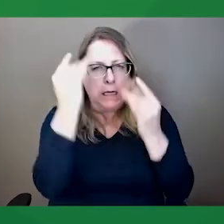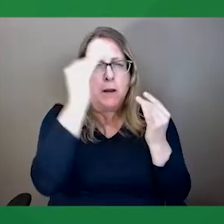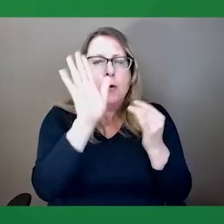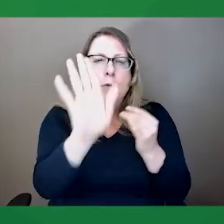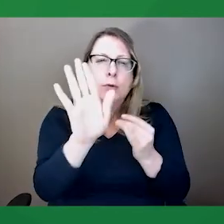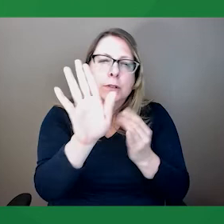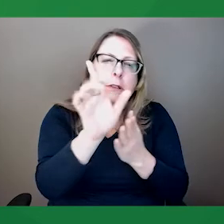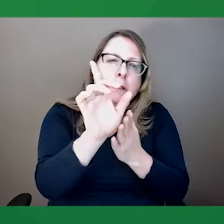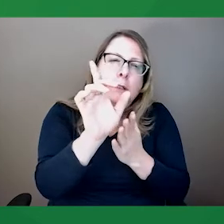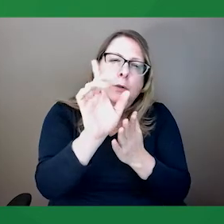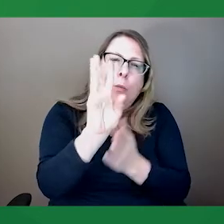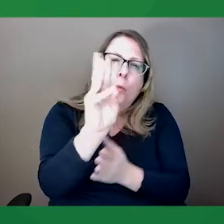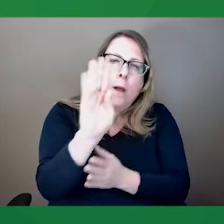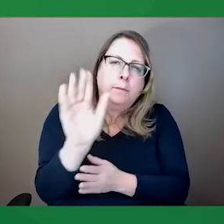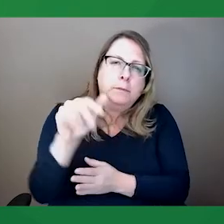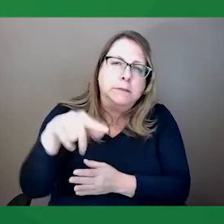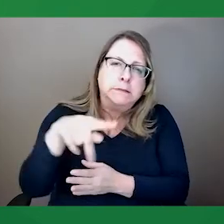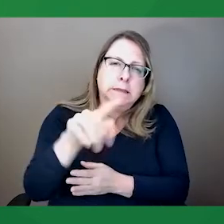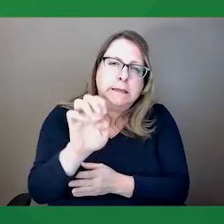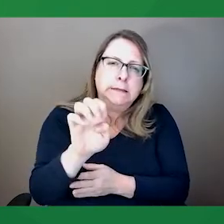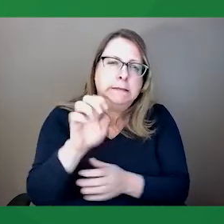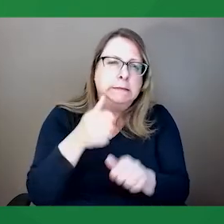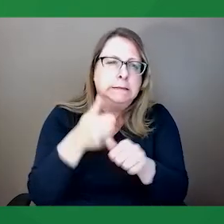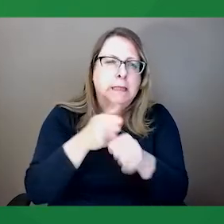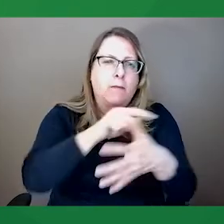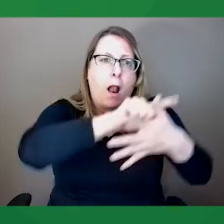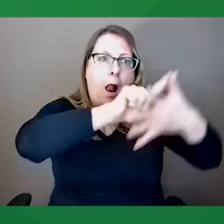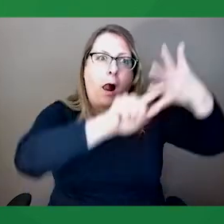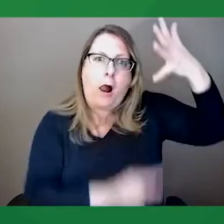about how will your website work with all of this?